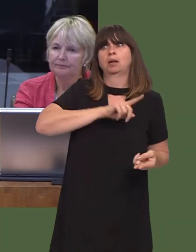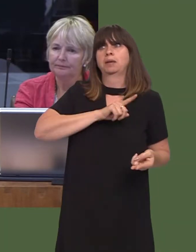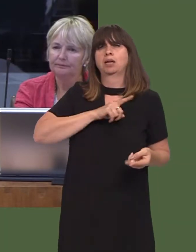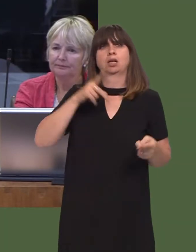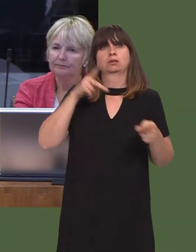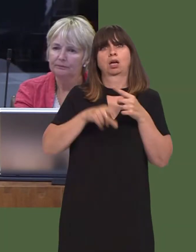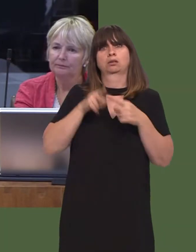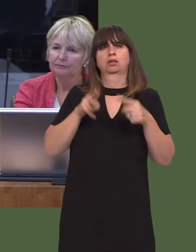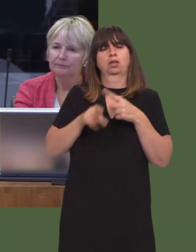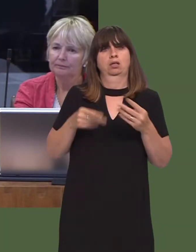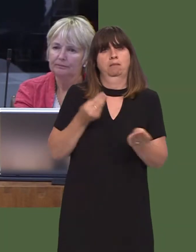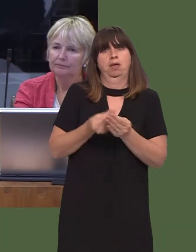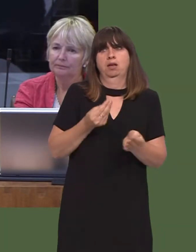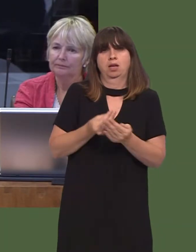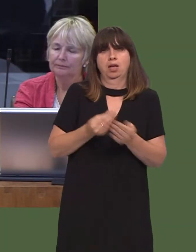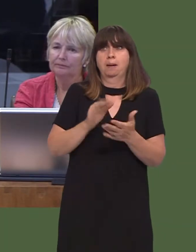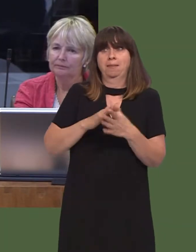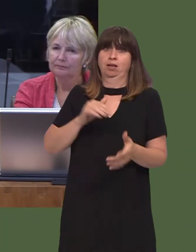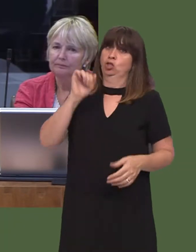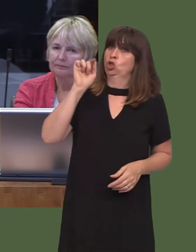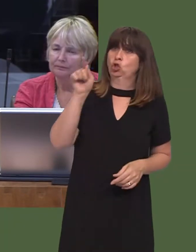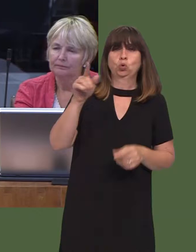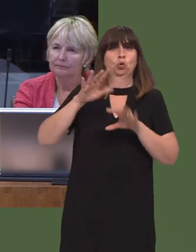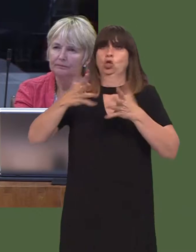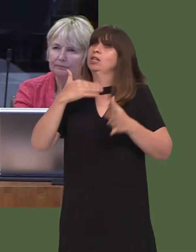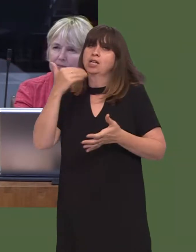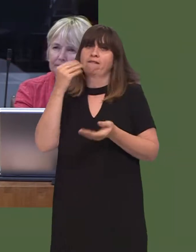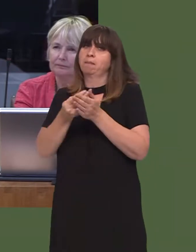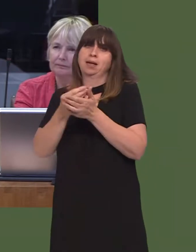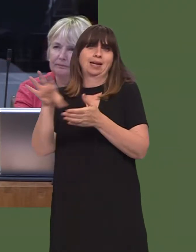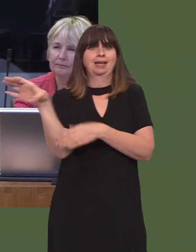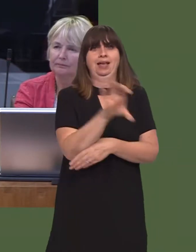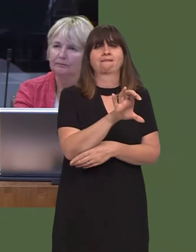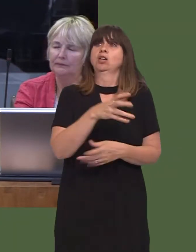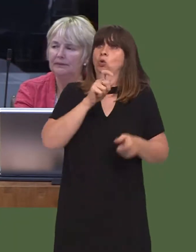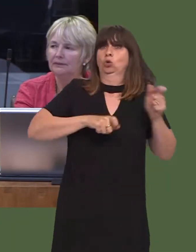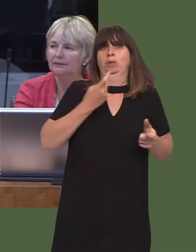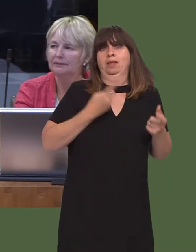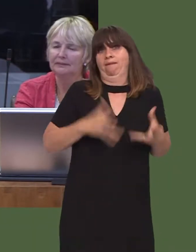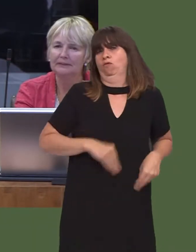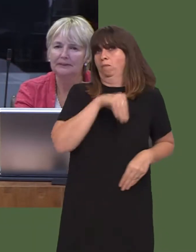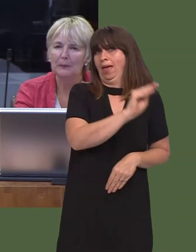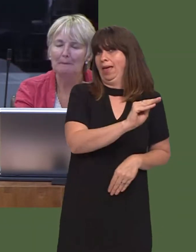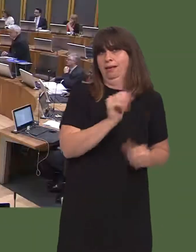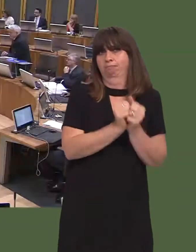there is a historic funding gap that exists due to your lack of investment as a Government.